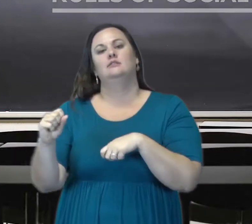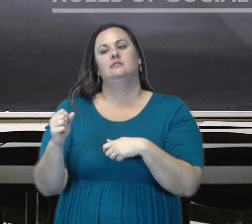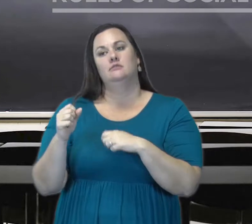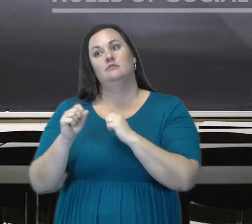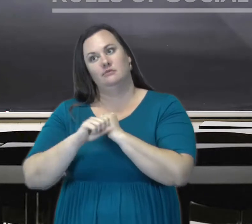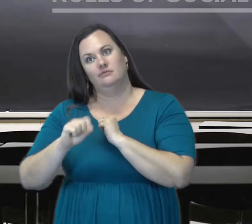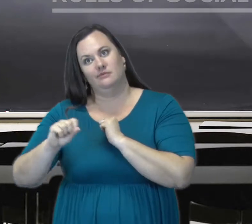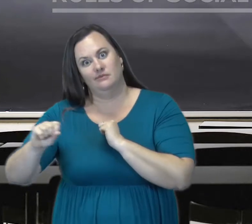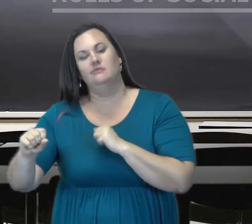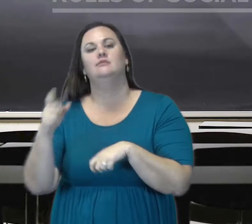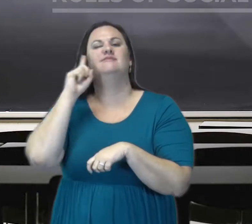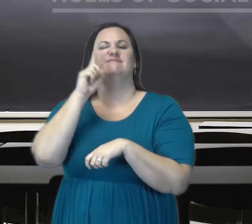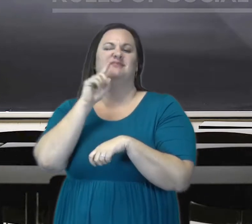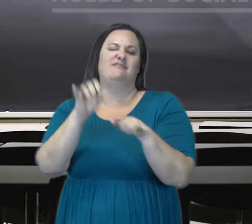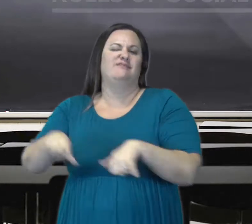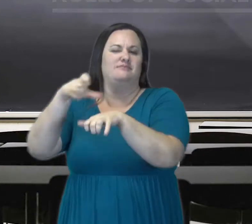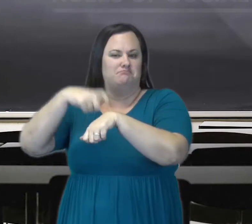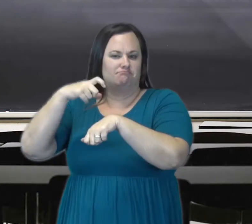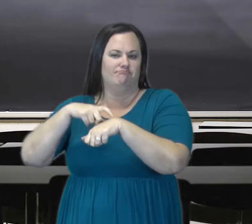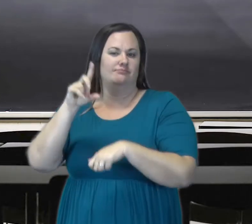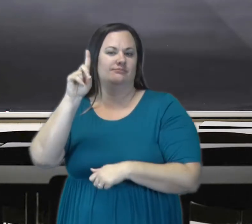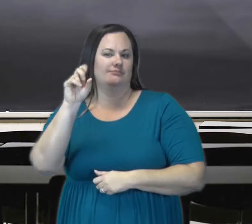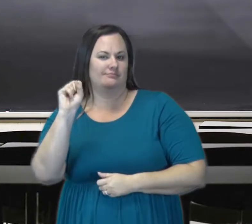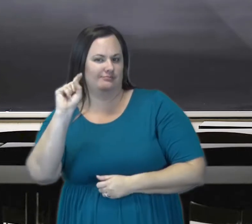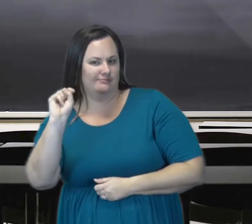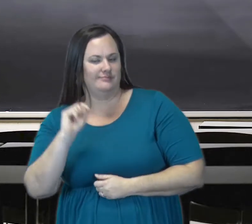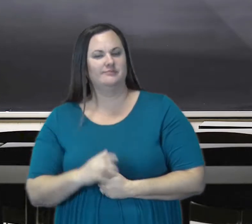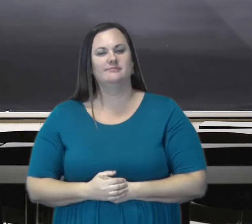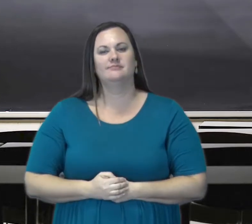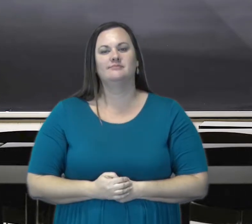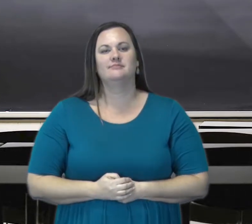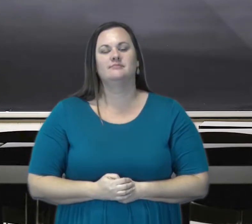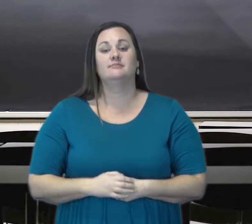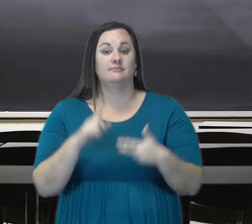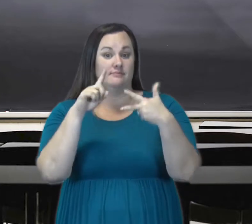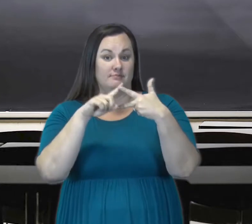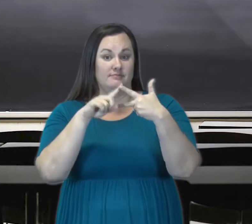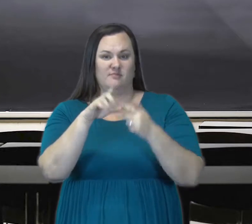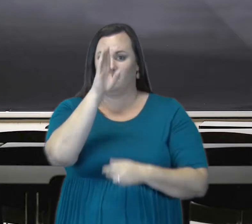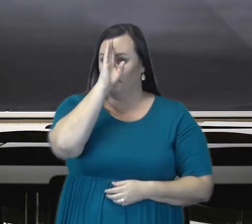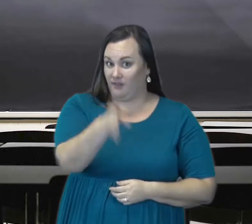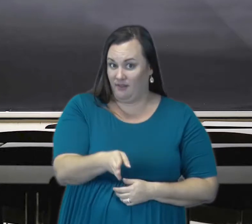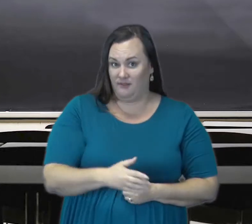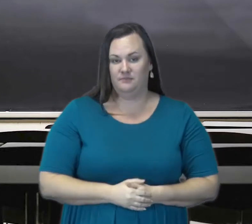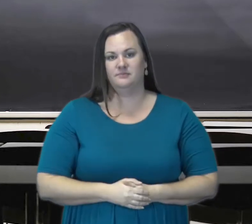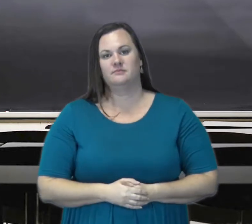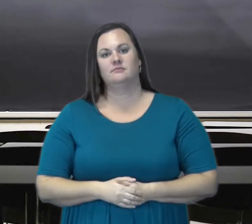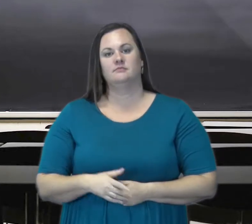time to say goodbye we call that deaf Standard Time or DST a second example is